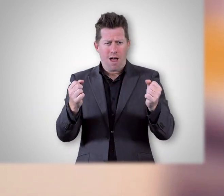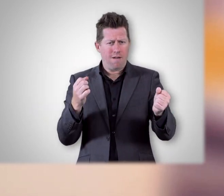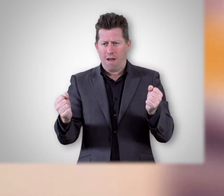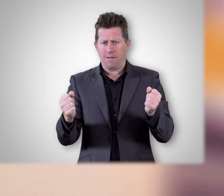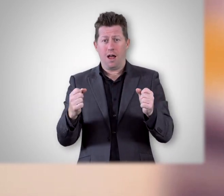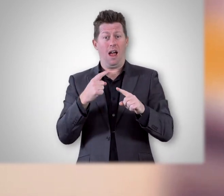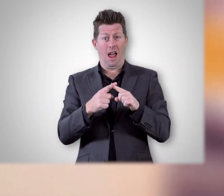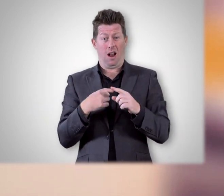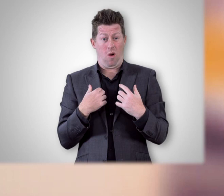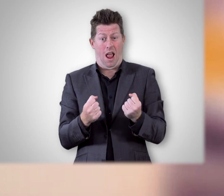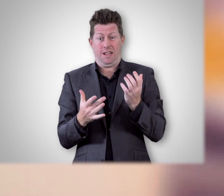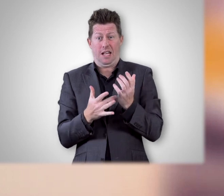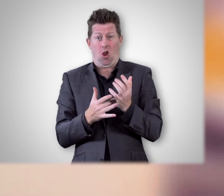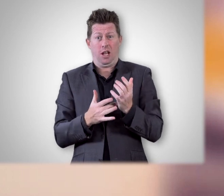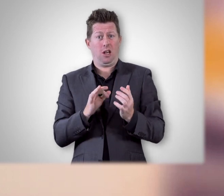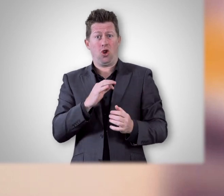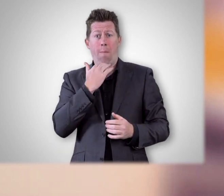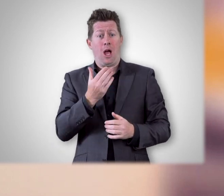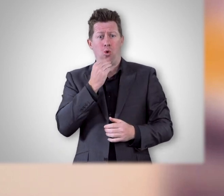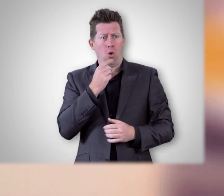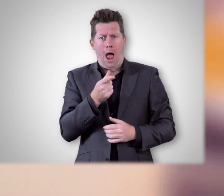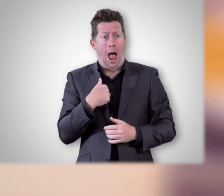and underutilised existing technologies and resources,